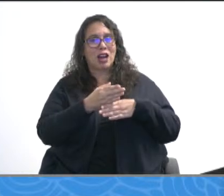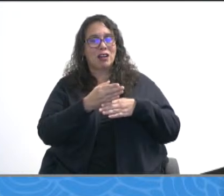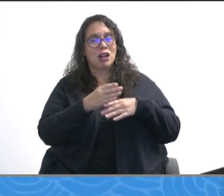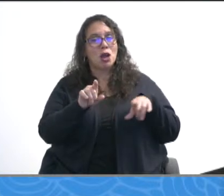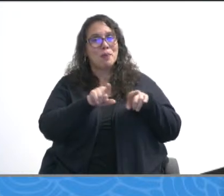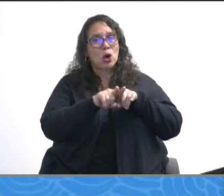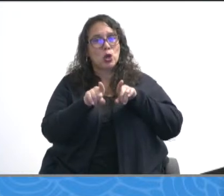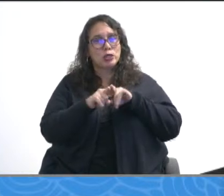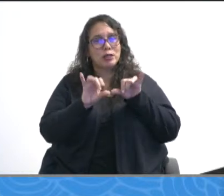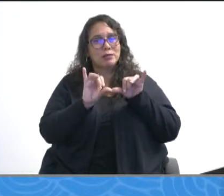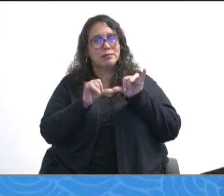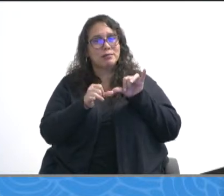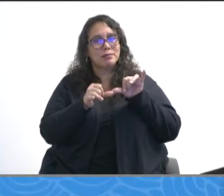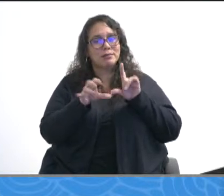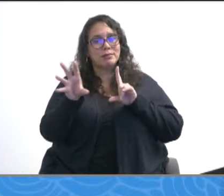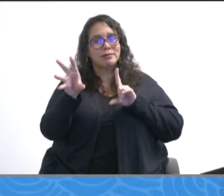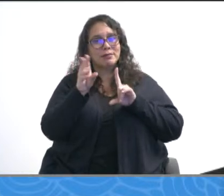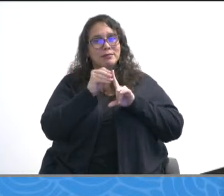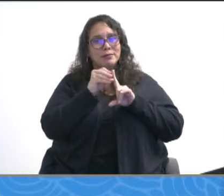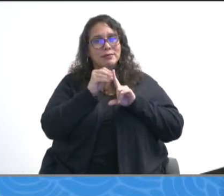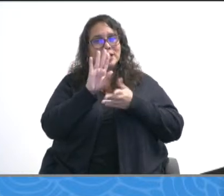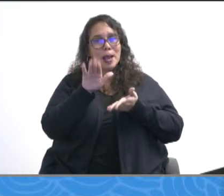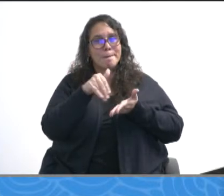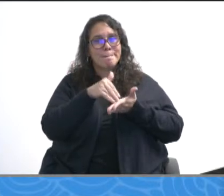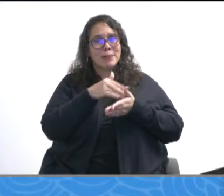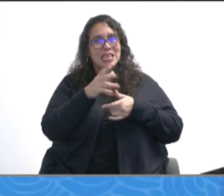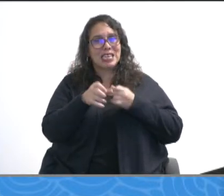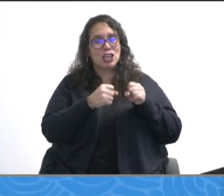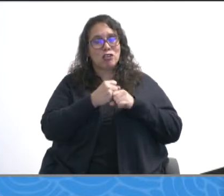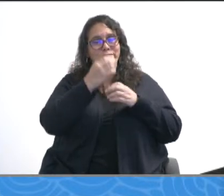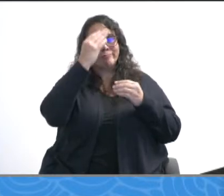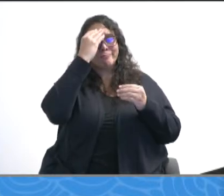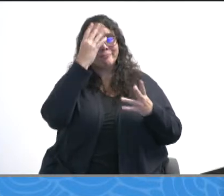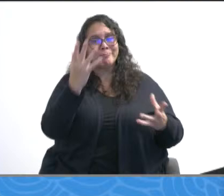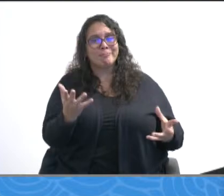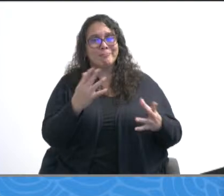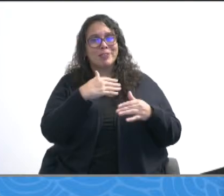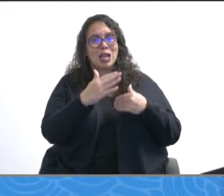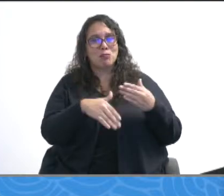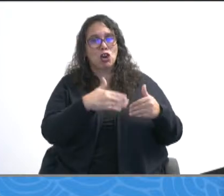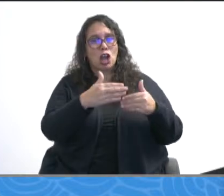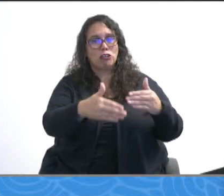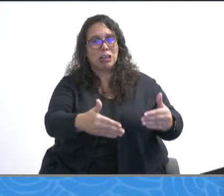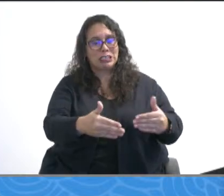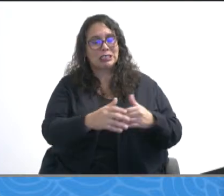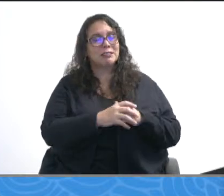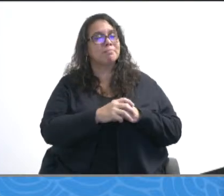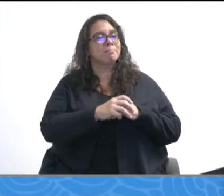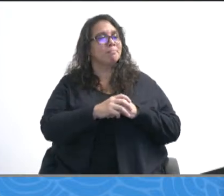that we're able to capture midyear, and just to let you know the progress in relations to our LCAP goals.